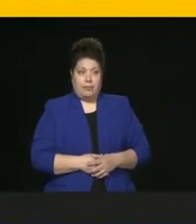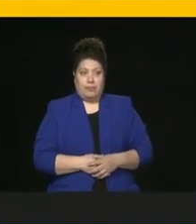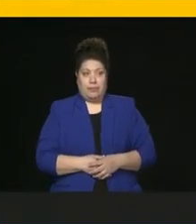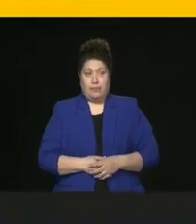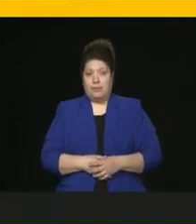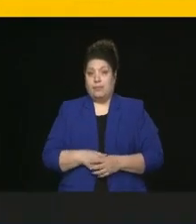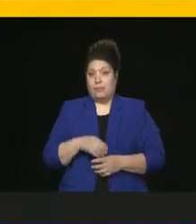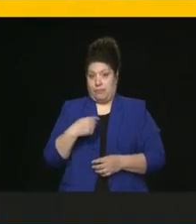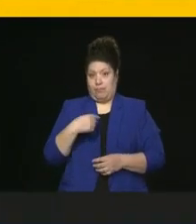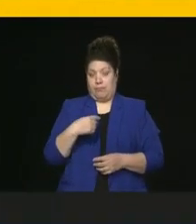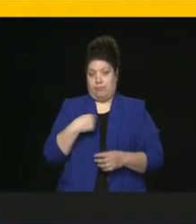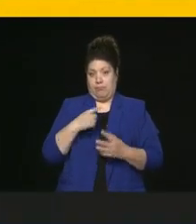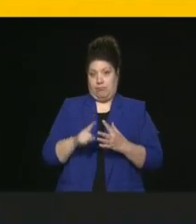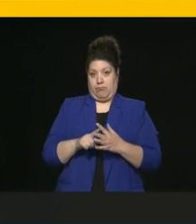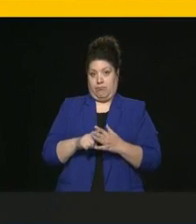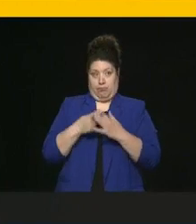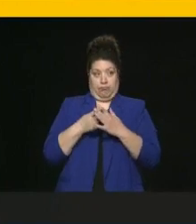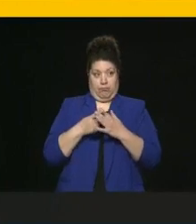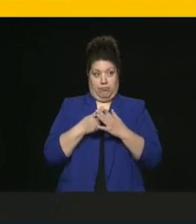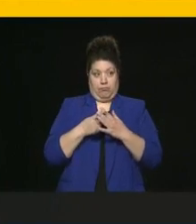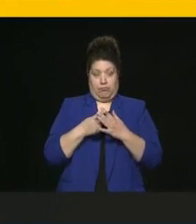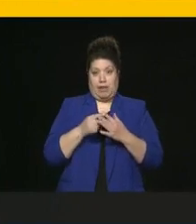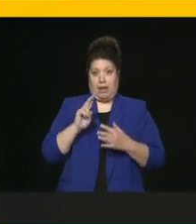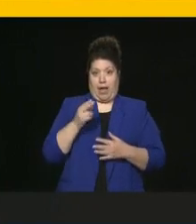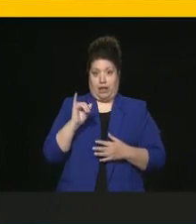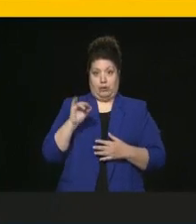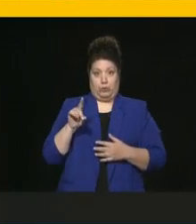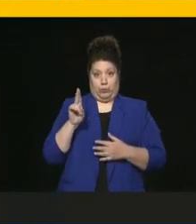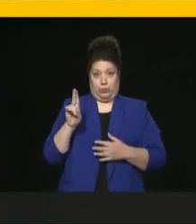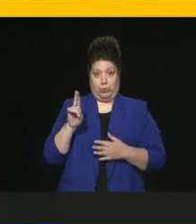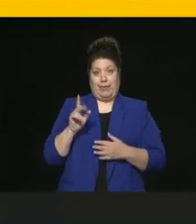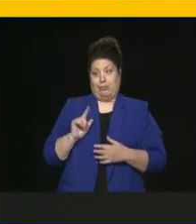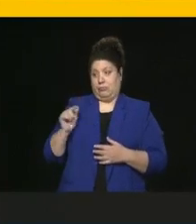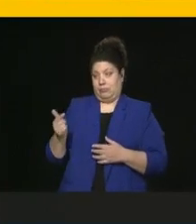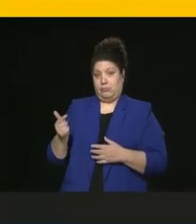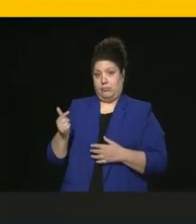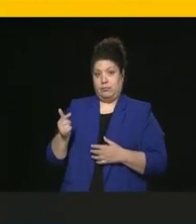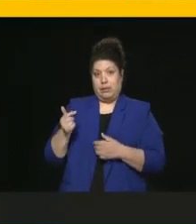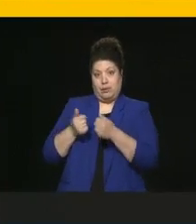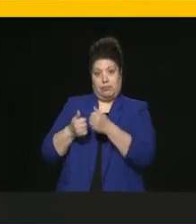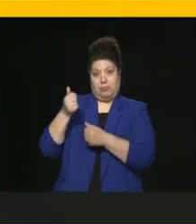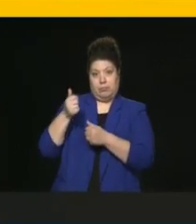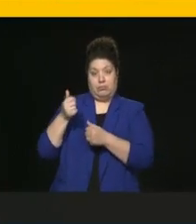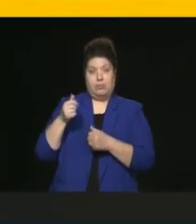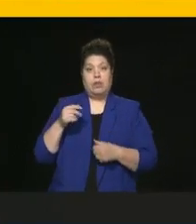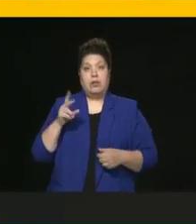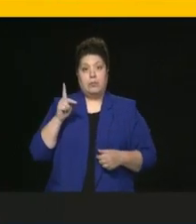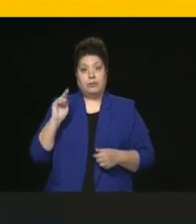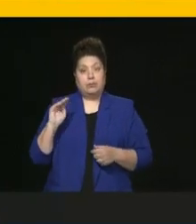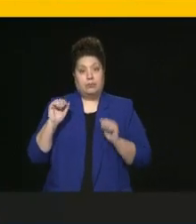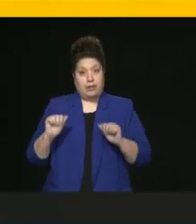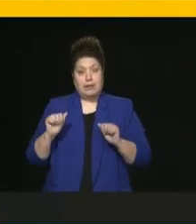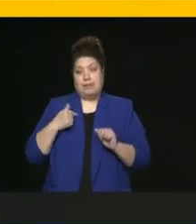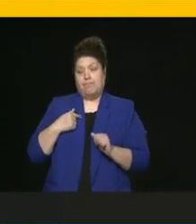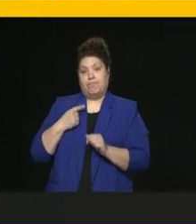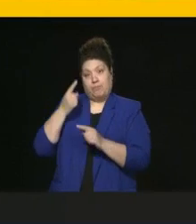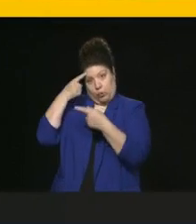BE NOT TO? I'LL START AND CERTAINLY THE DEPUTY PRIME MINISTER CAN ADD IF SHE WISHES MORE.